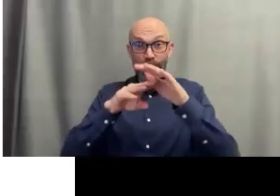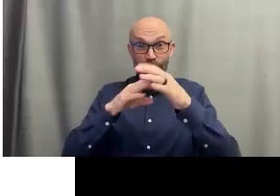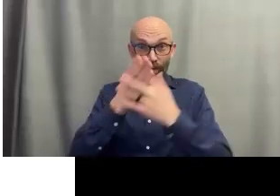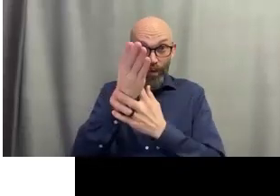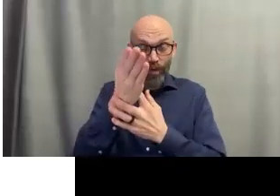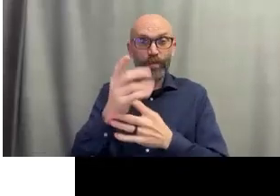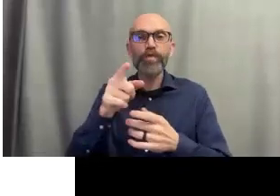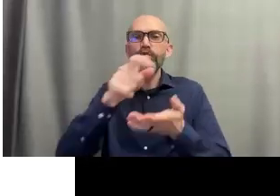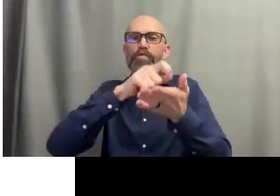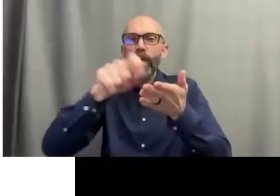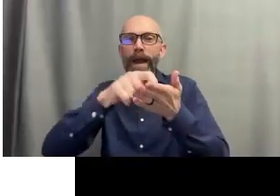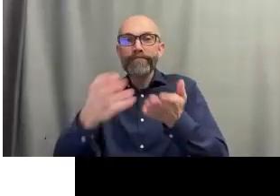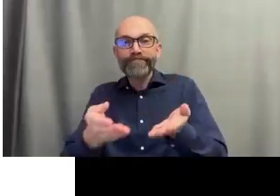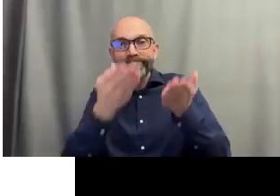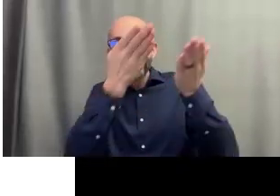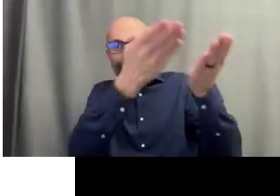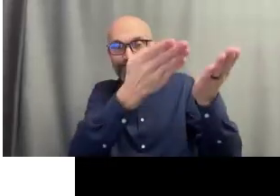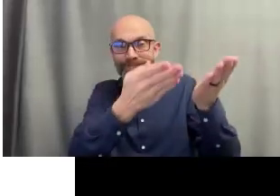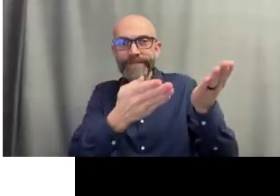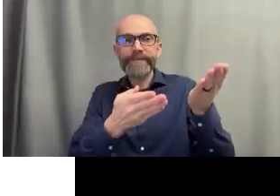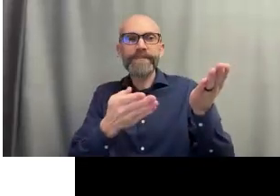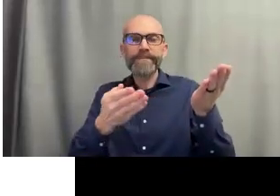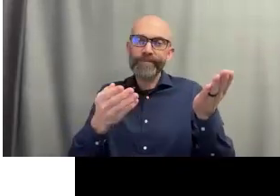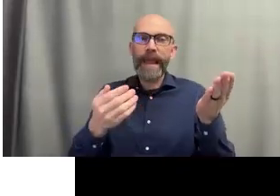to an OpenStax textbook, there's fewer subject areas.